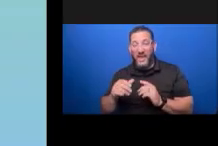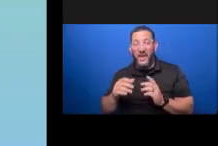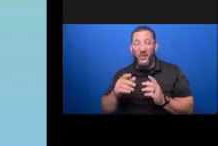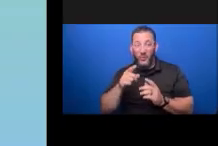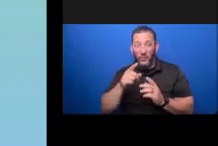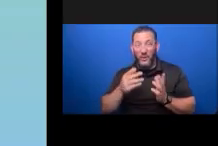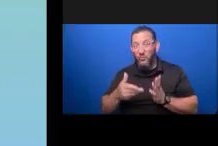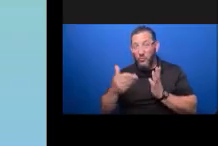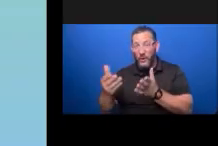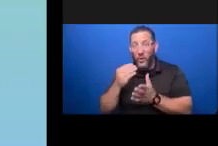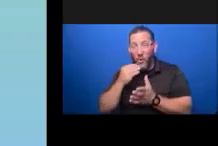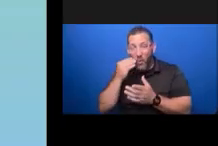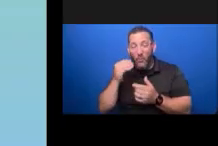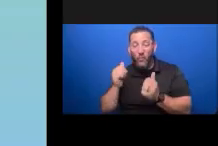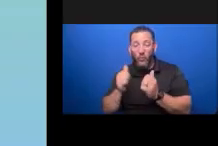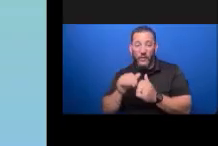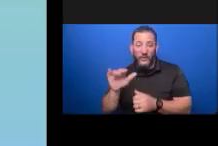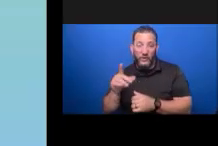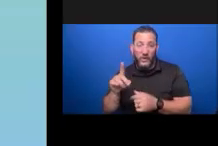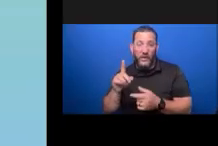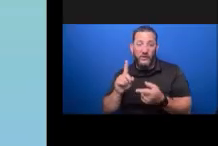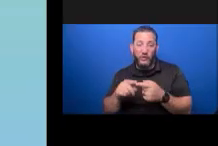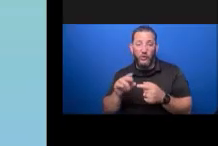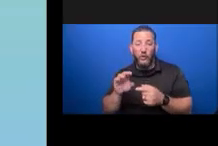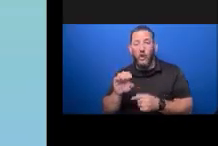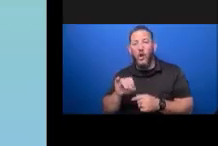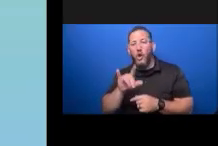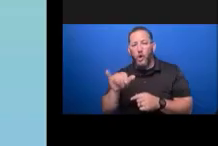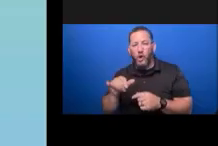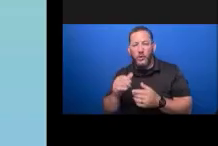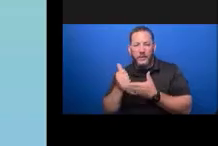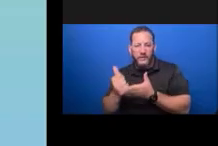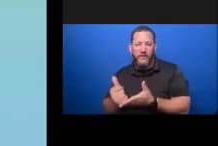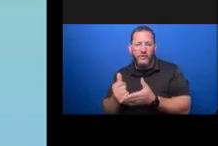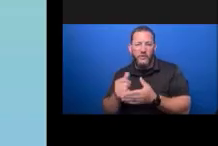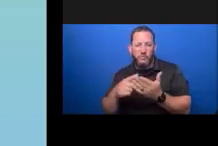intervention programs, and often I will see children who their